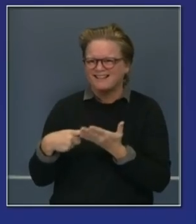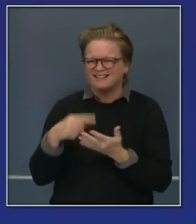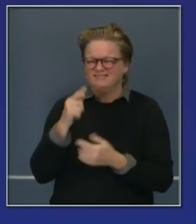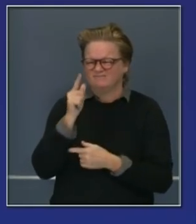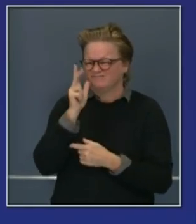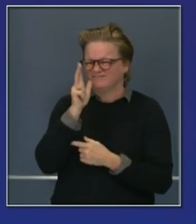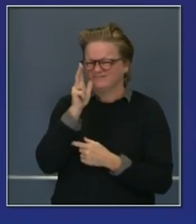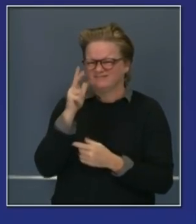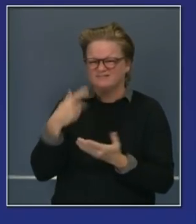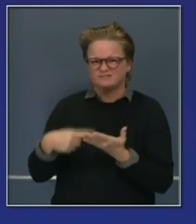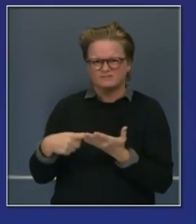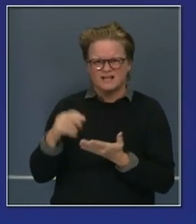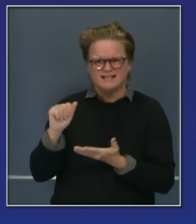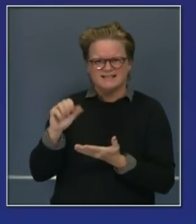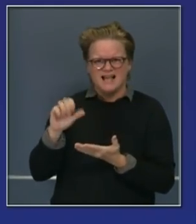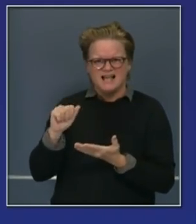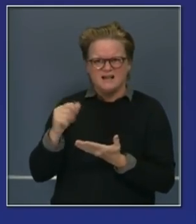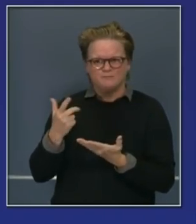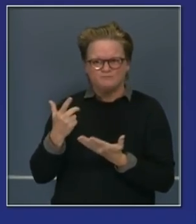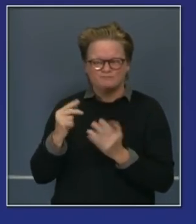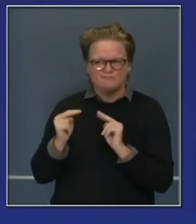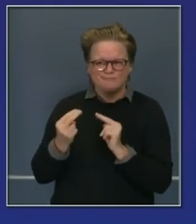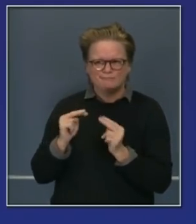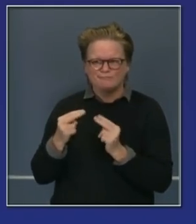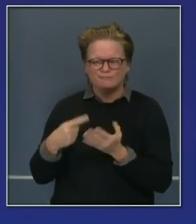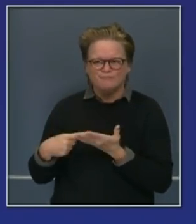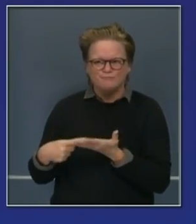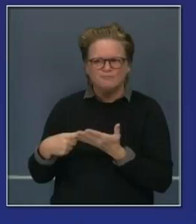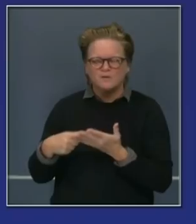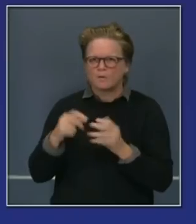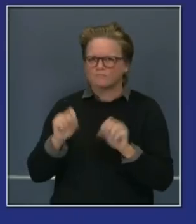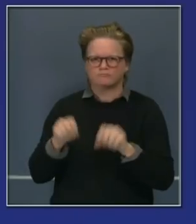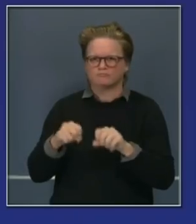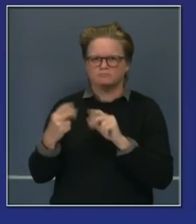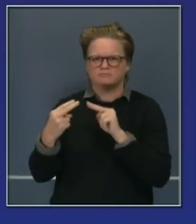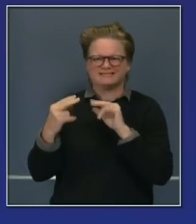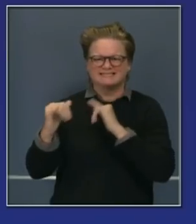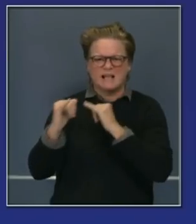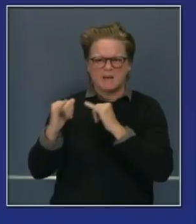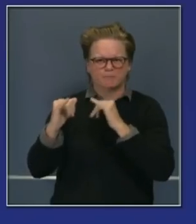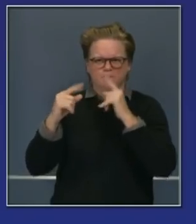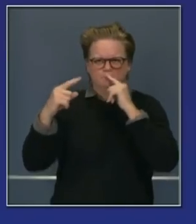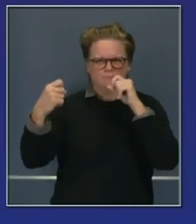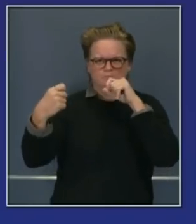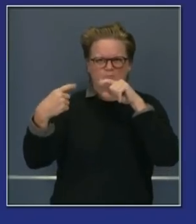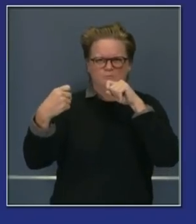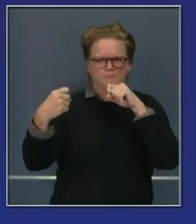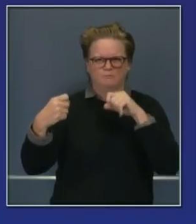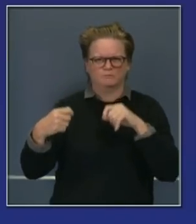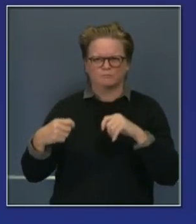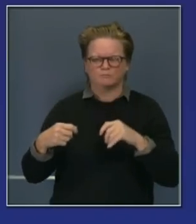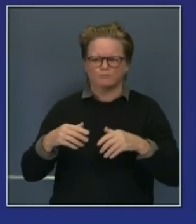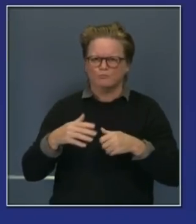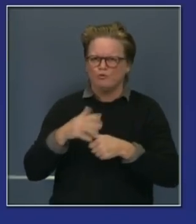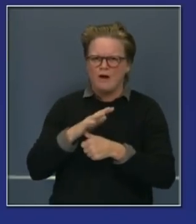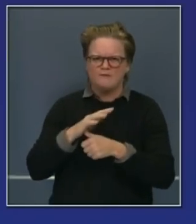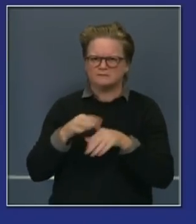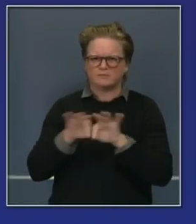HAPPENED WITHOUT SPEAKER PELOSI'S LEADERSHIP AS WELL. WE JUST HAD A CONVERSATION A FEW DAYS AGO ON THIS SUBJECT AND I CAN ASSURE YOU THIS IS